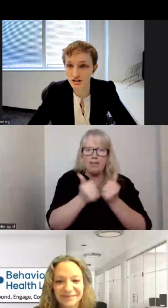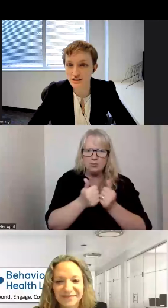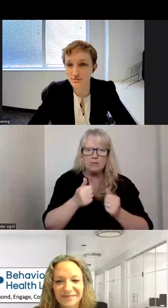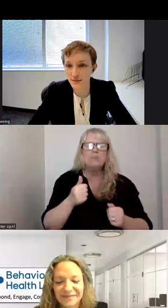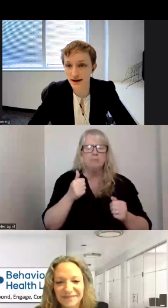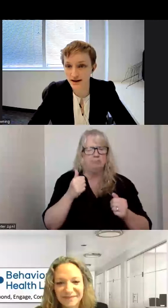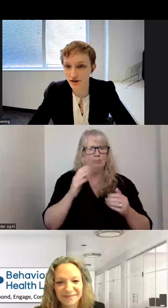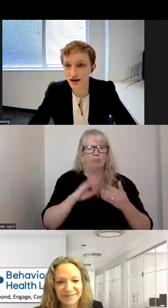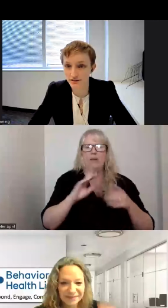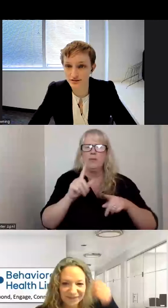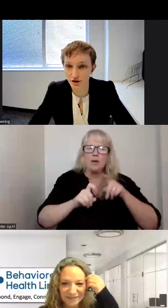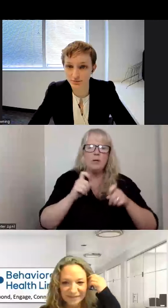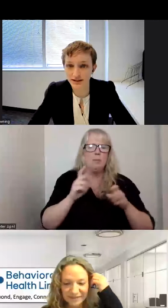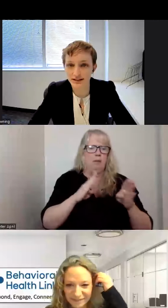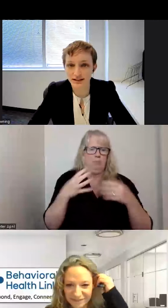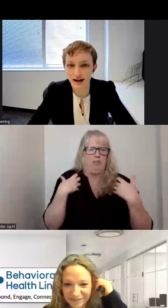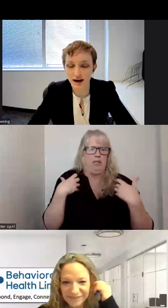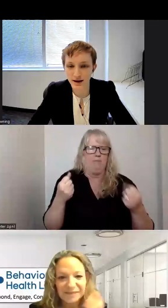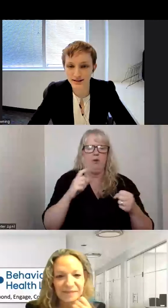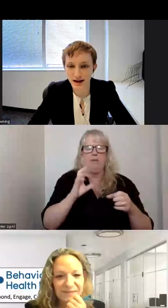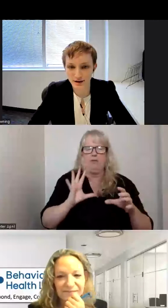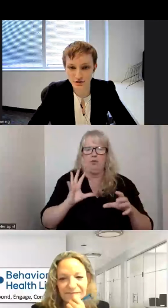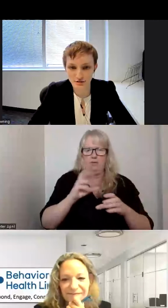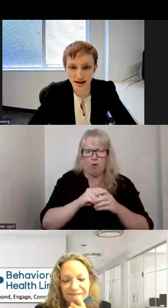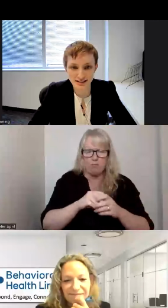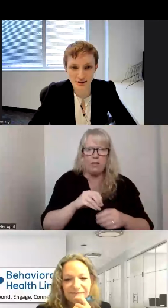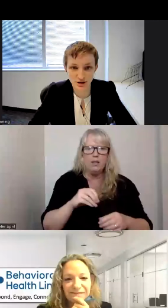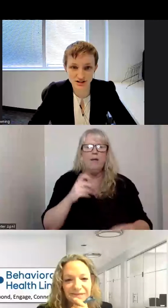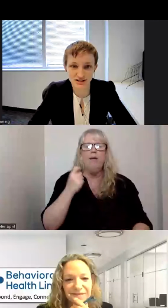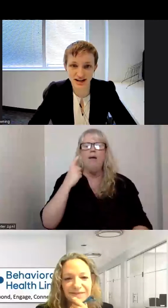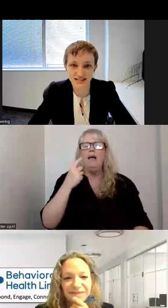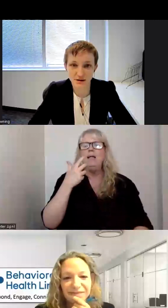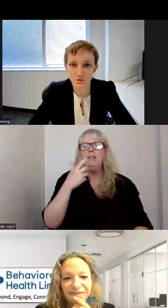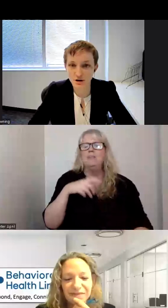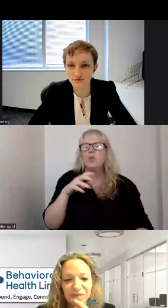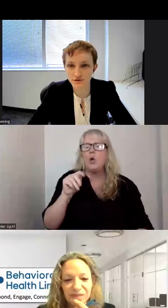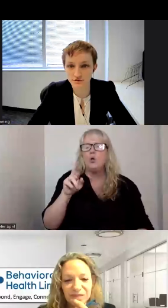QUESTIONS ABOUT BEHAVIOR AL HEALTH INVOLVEMENT. THE QUESTION TODAY IS ABOUT ONE OF THE